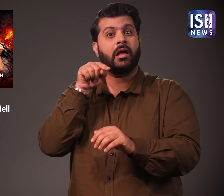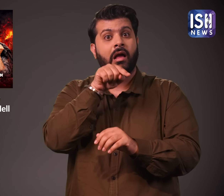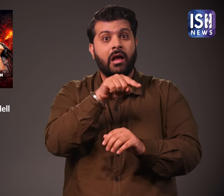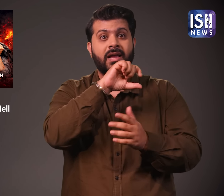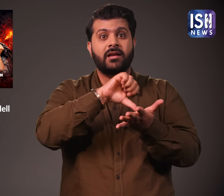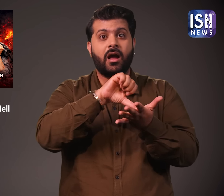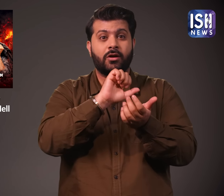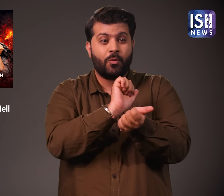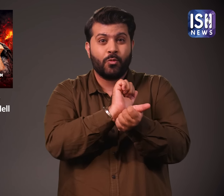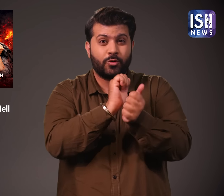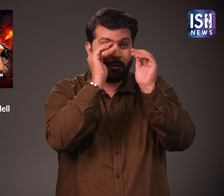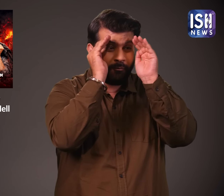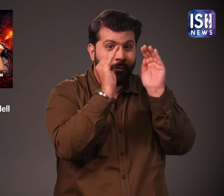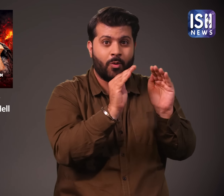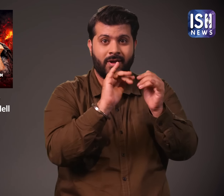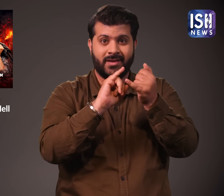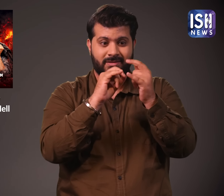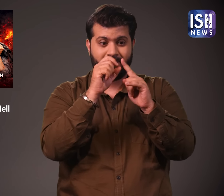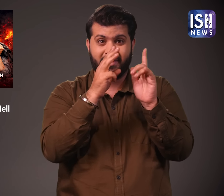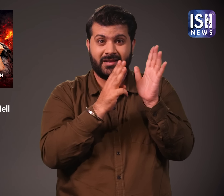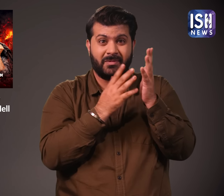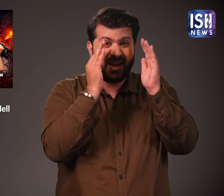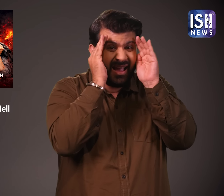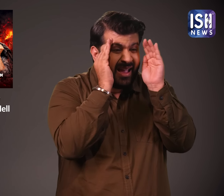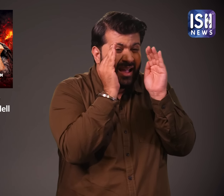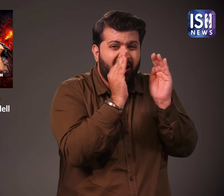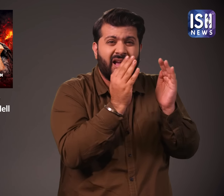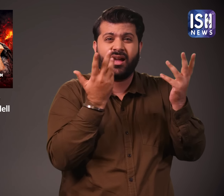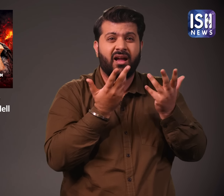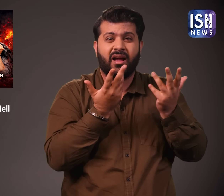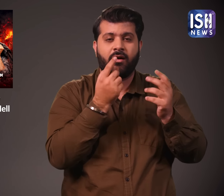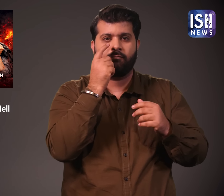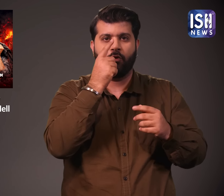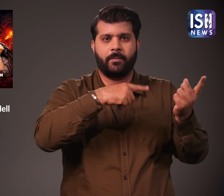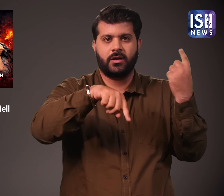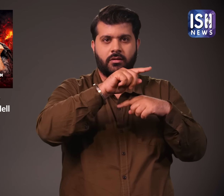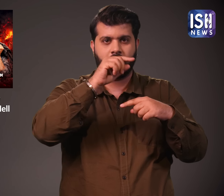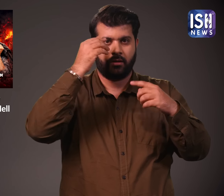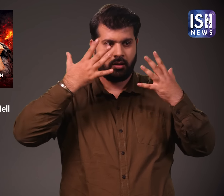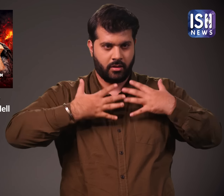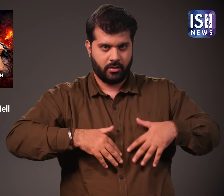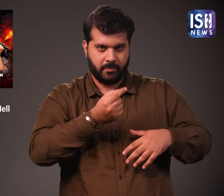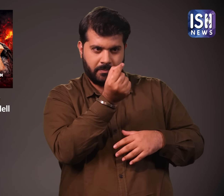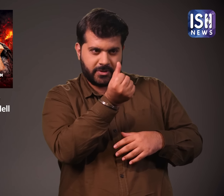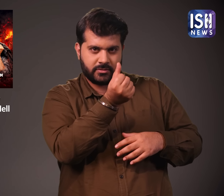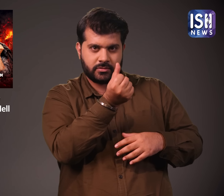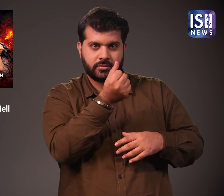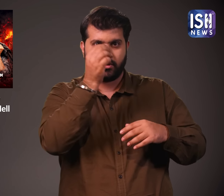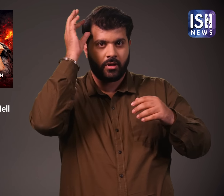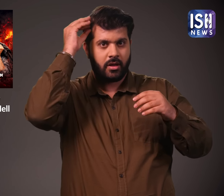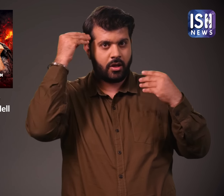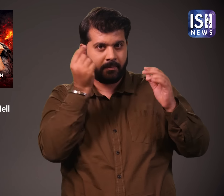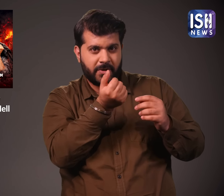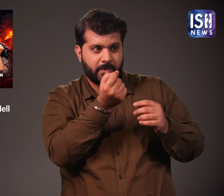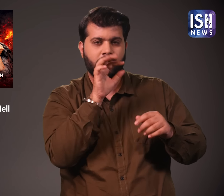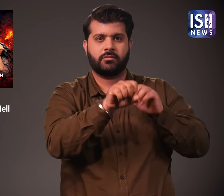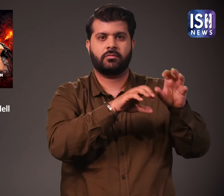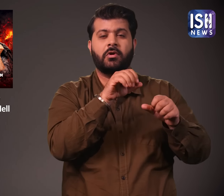Similarly, Iran has morality police whose job was to monitor women’s clothing and behavior.